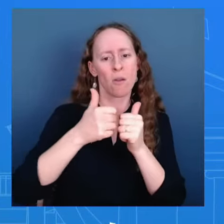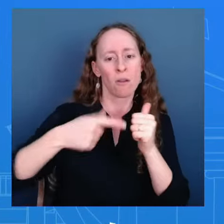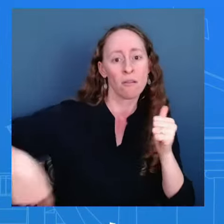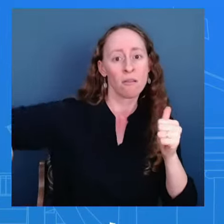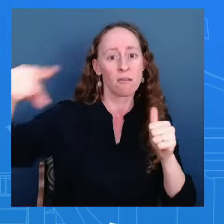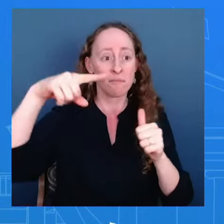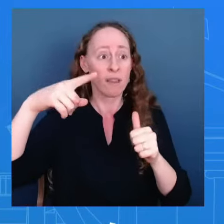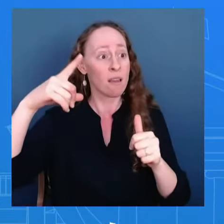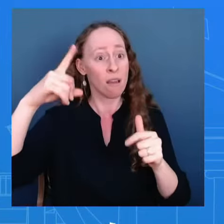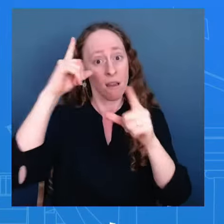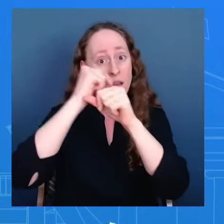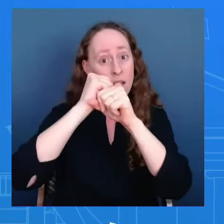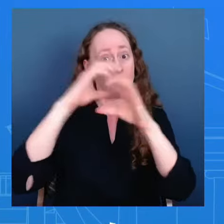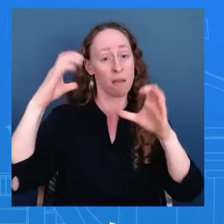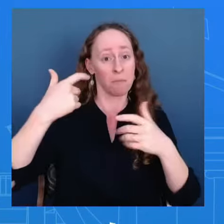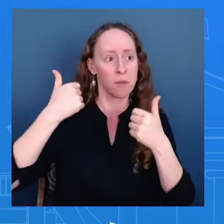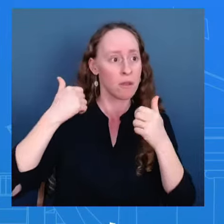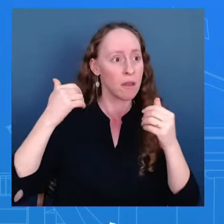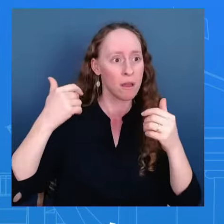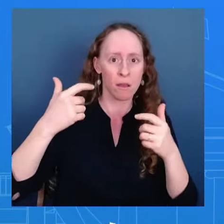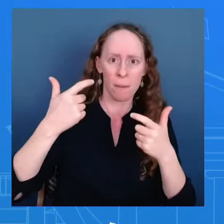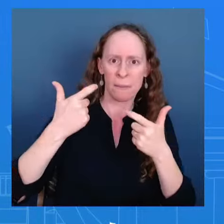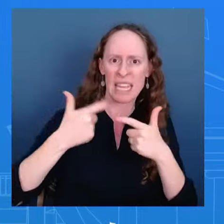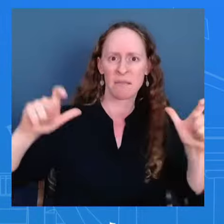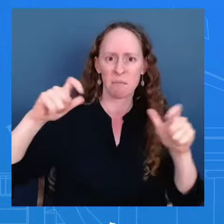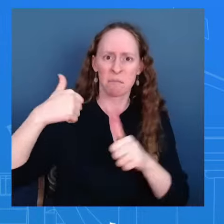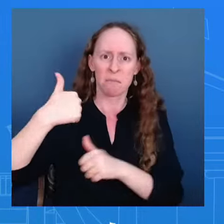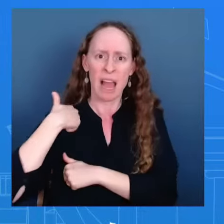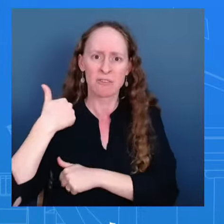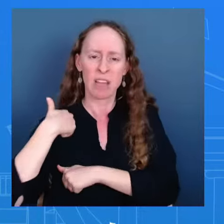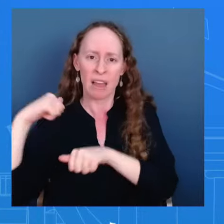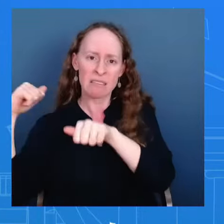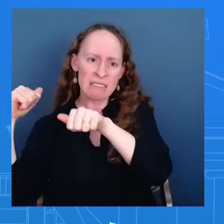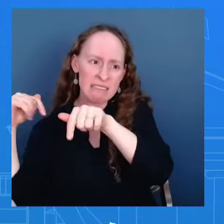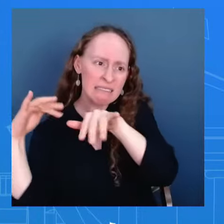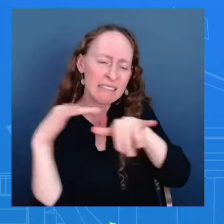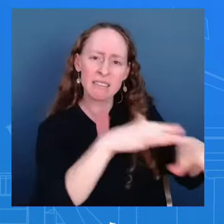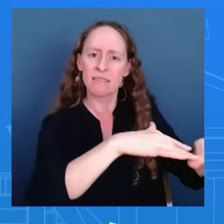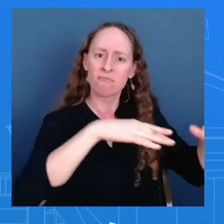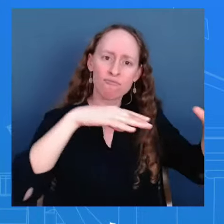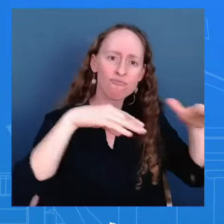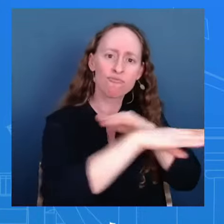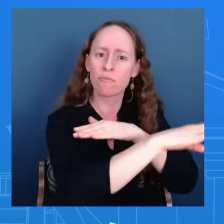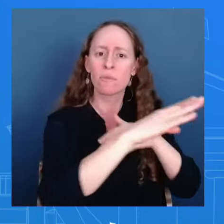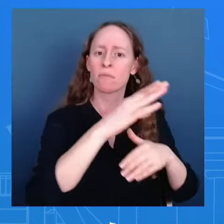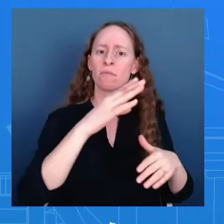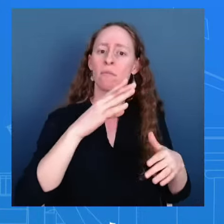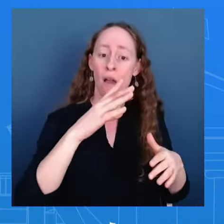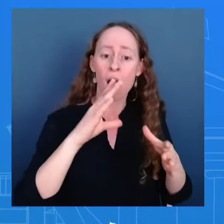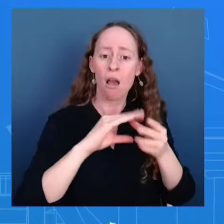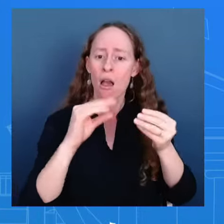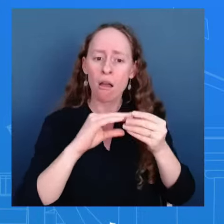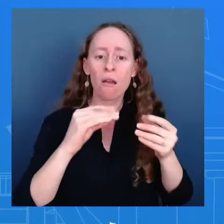I'm wondering if what is happening in Rafah right now would be considered a major military operation, which White House said it opposed previously.